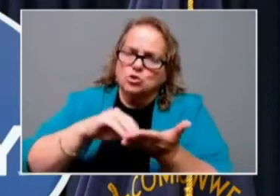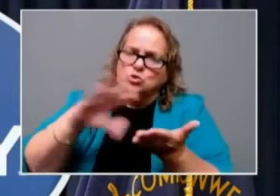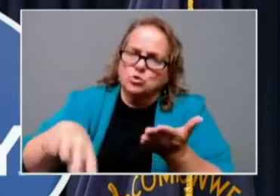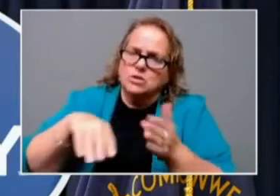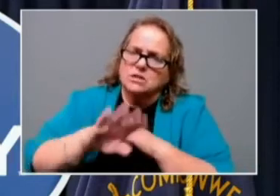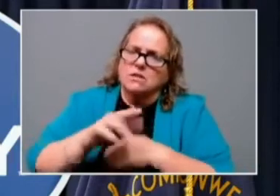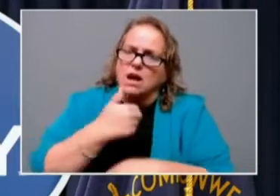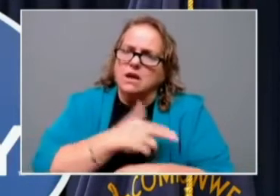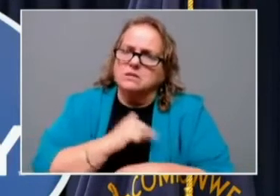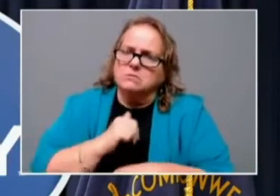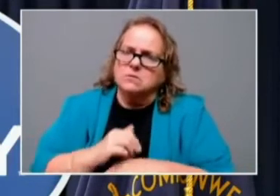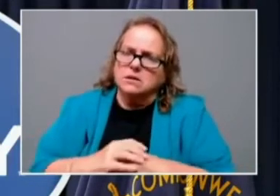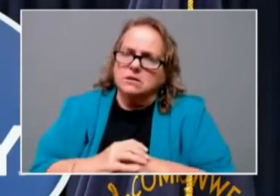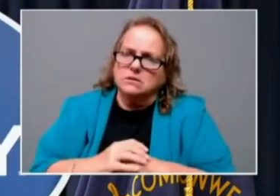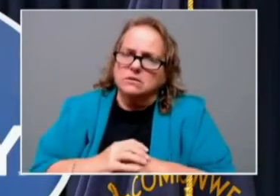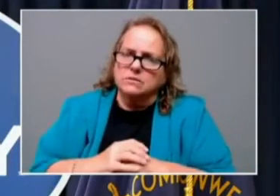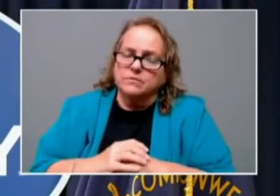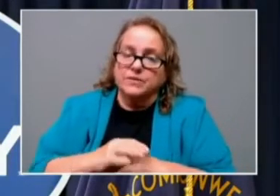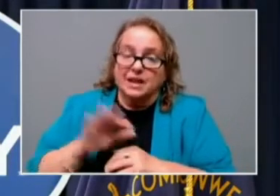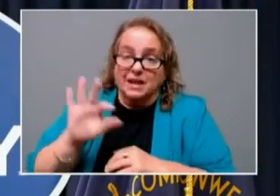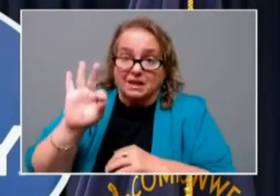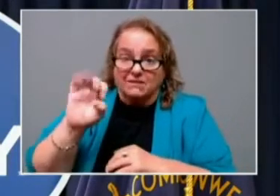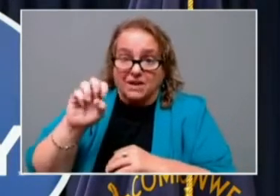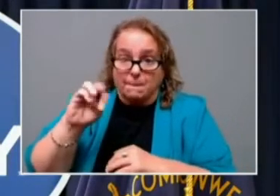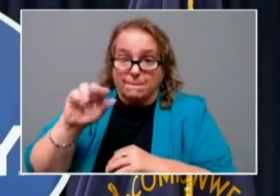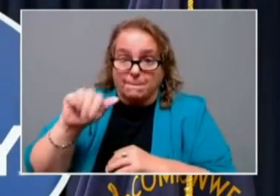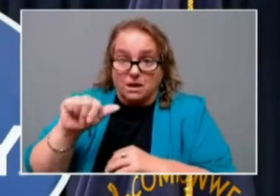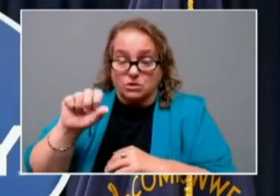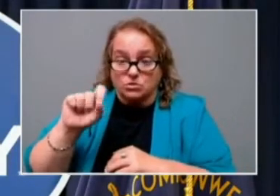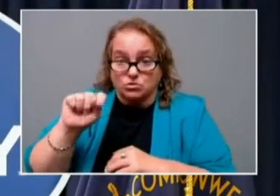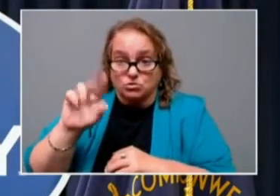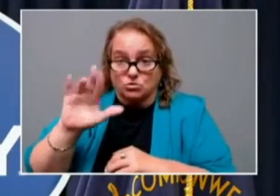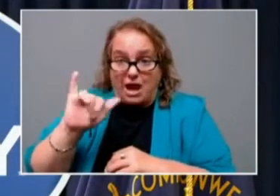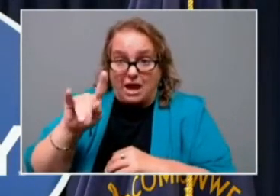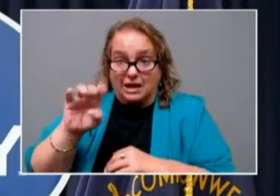fema strike teams, uh five E. M. S. Strike teams that have been incredibly